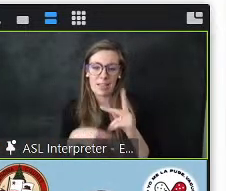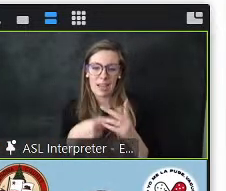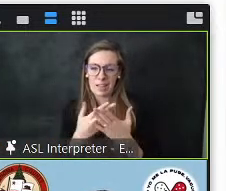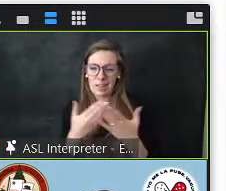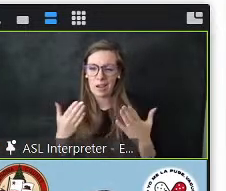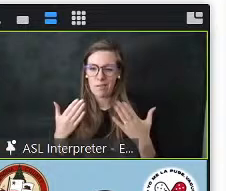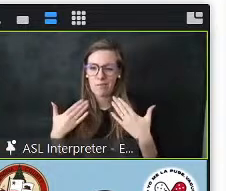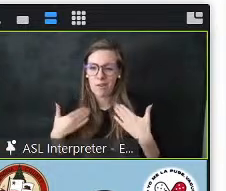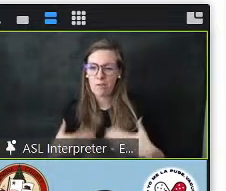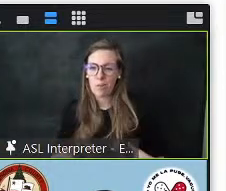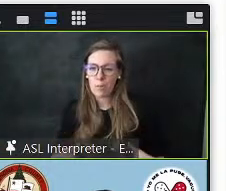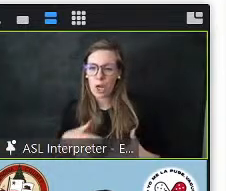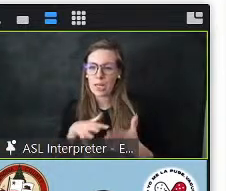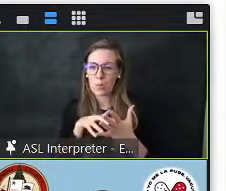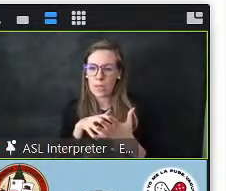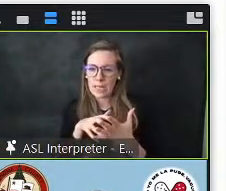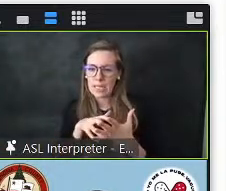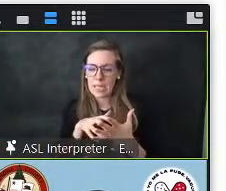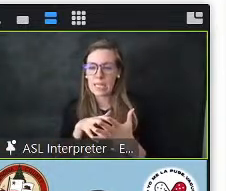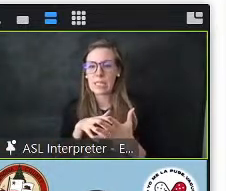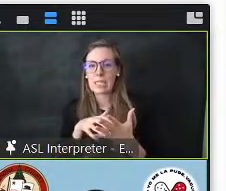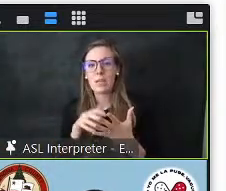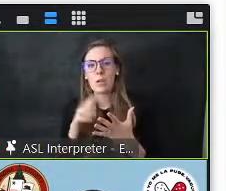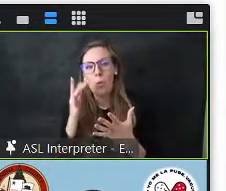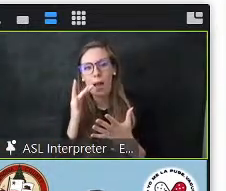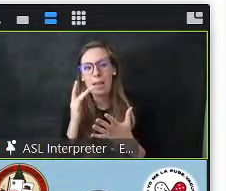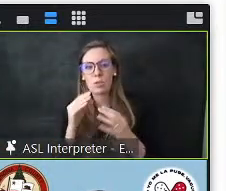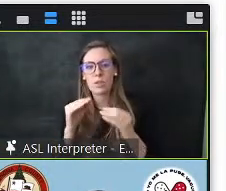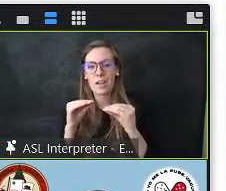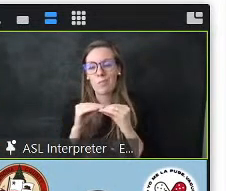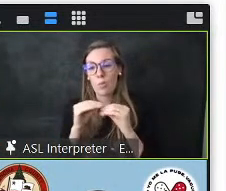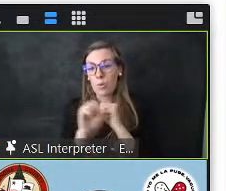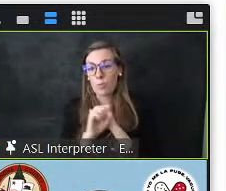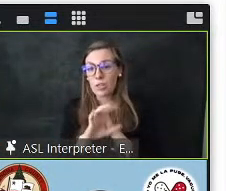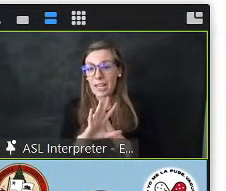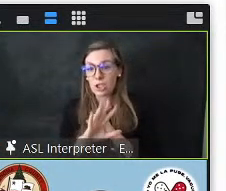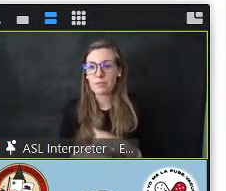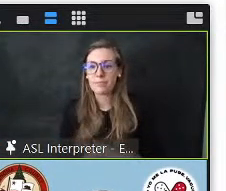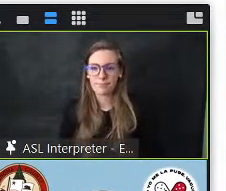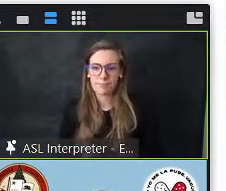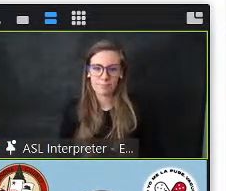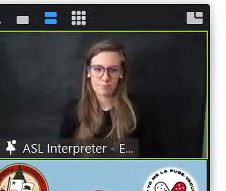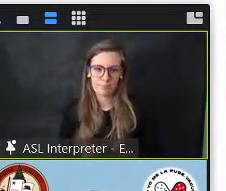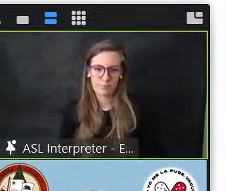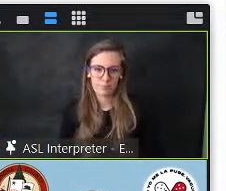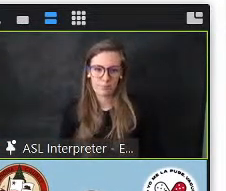can get a a compromised immune system that's compromised.